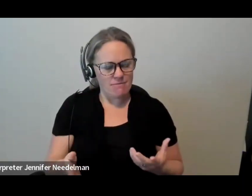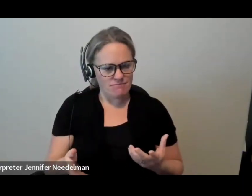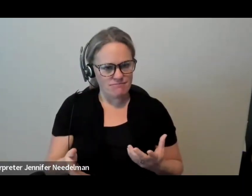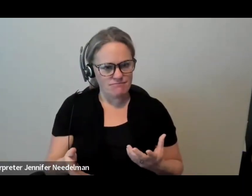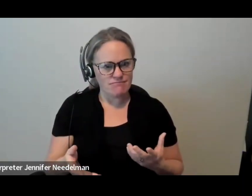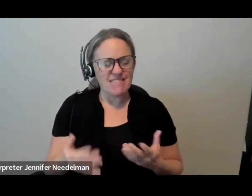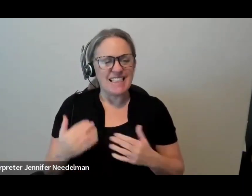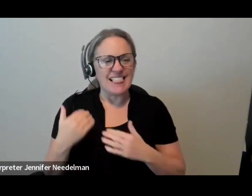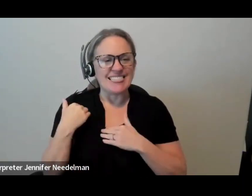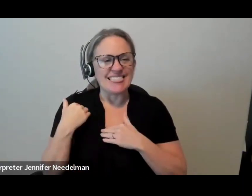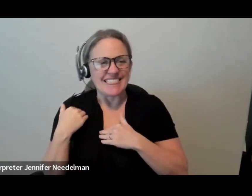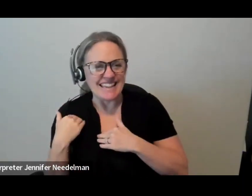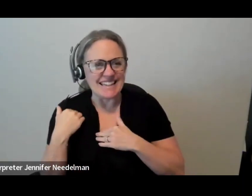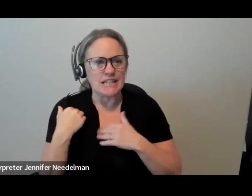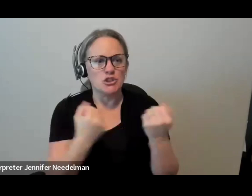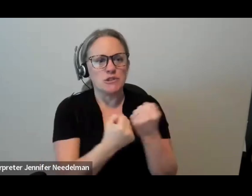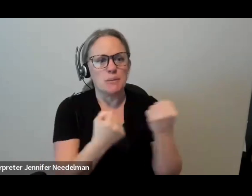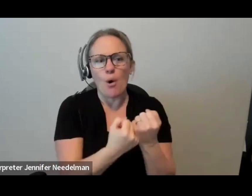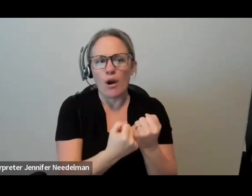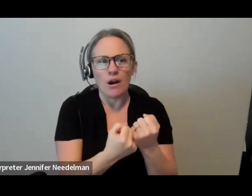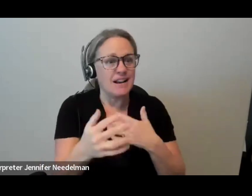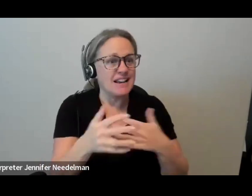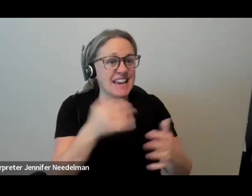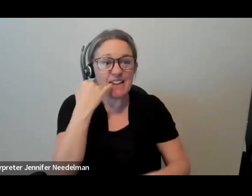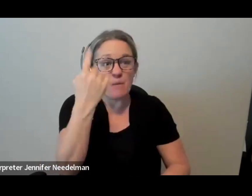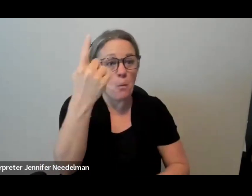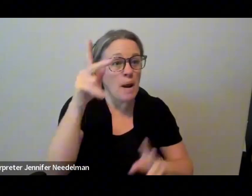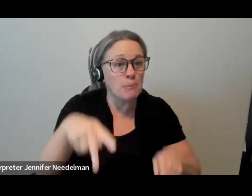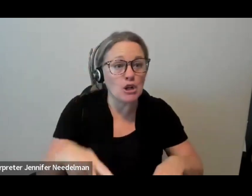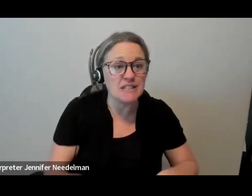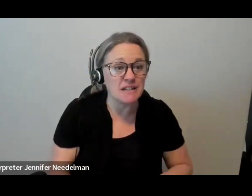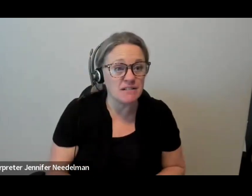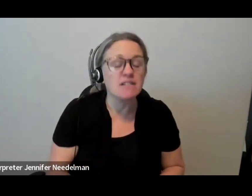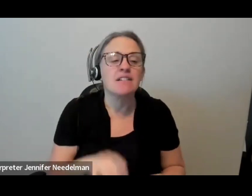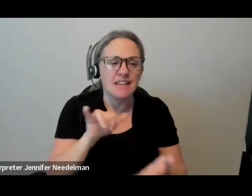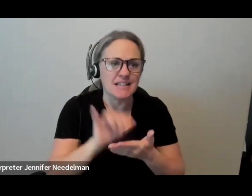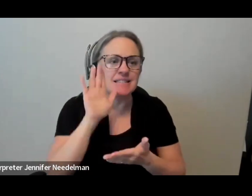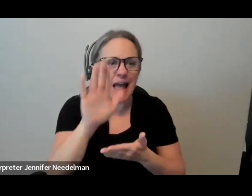even if it's one person because it's inevitable that that will grow.